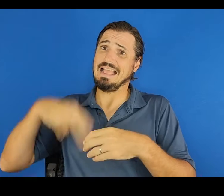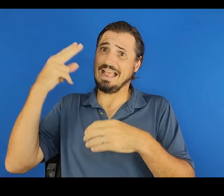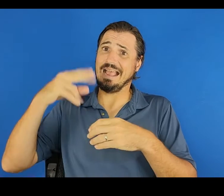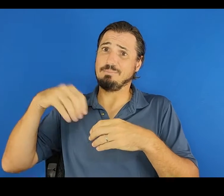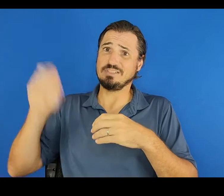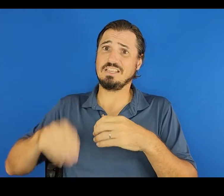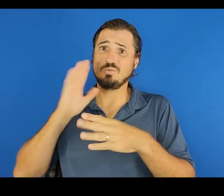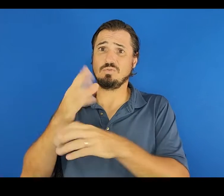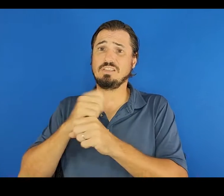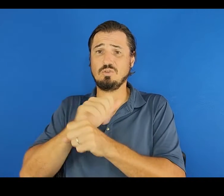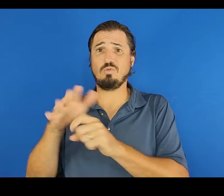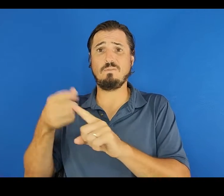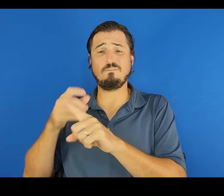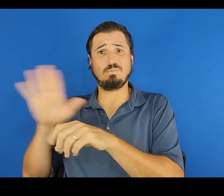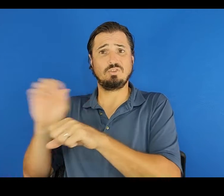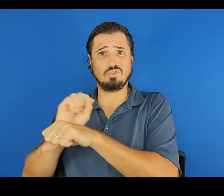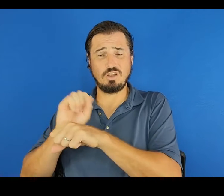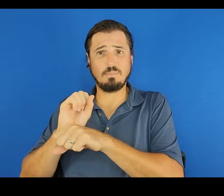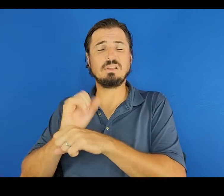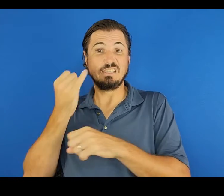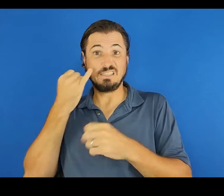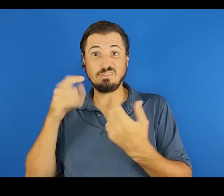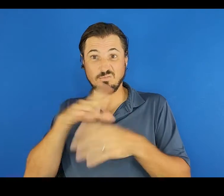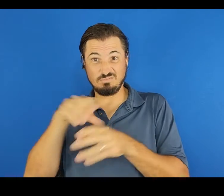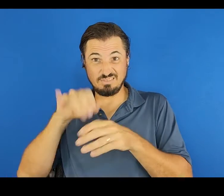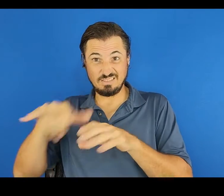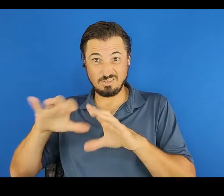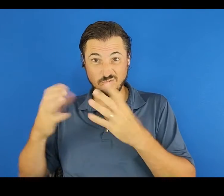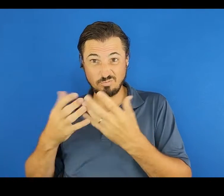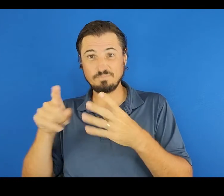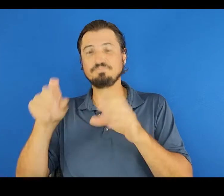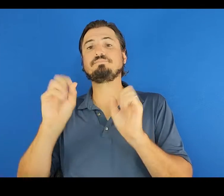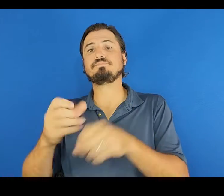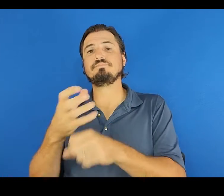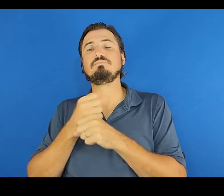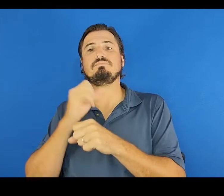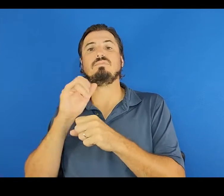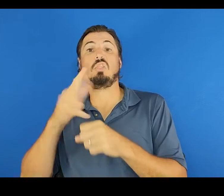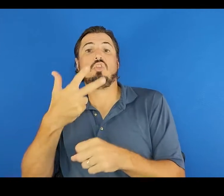you are in one of these groups, boosters are available six months later after your second Pfizer dose